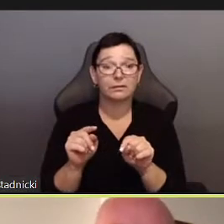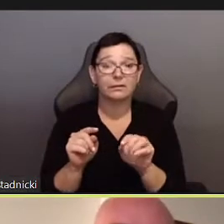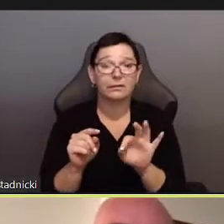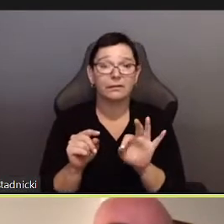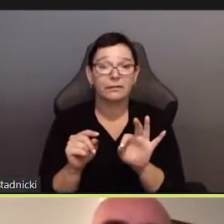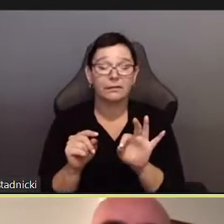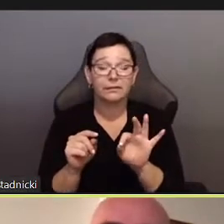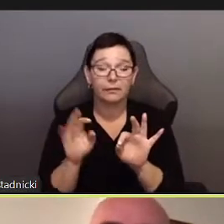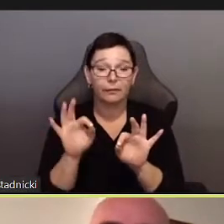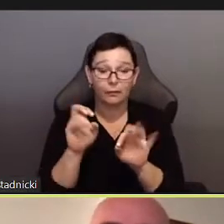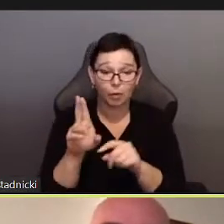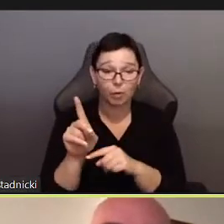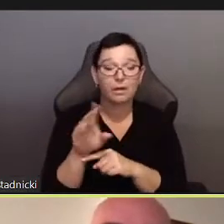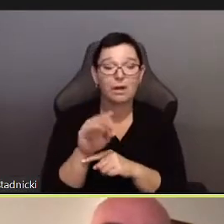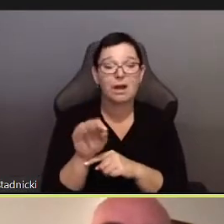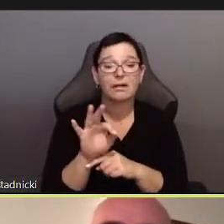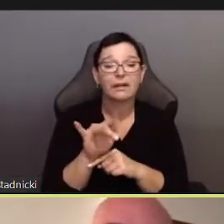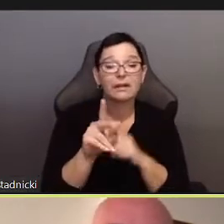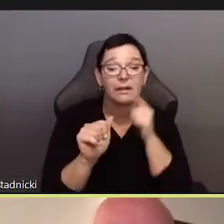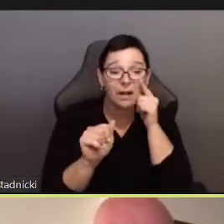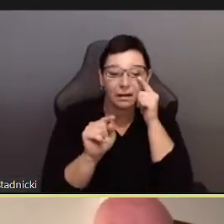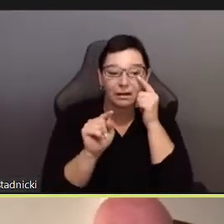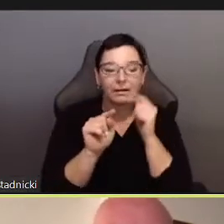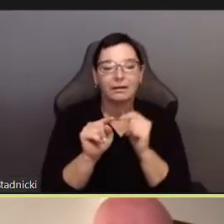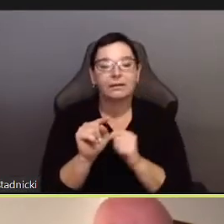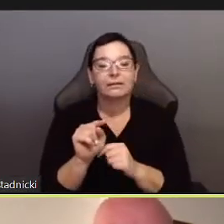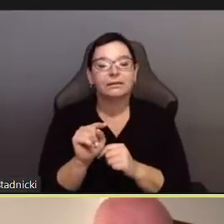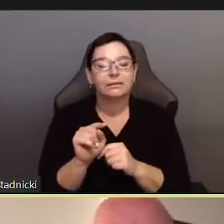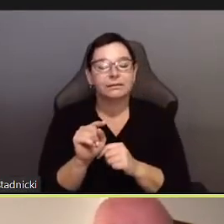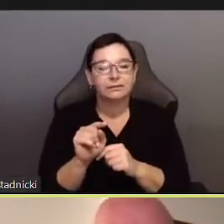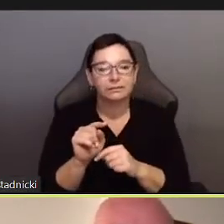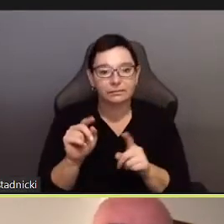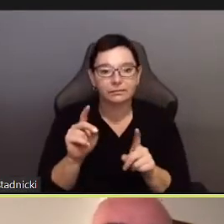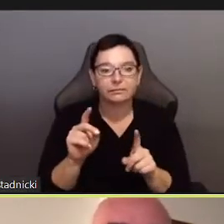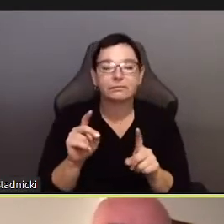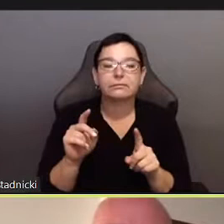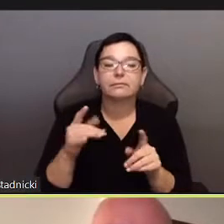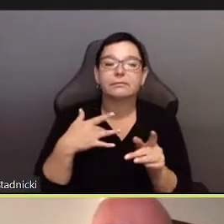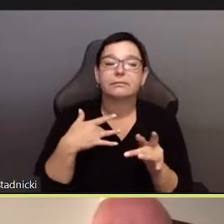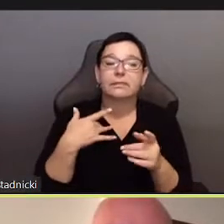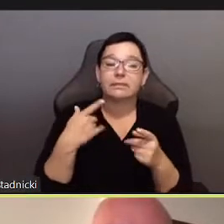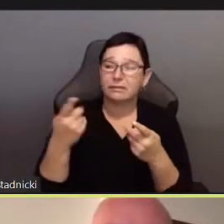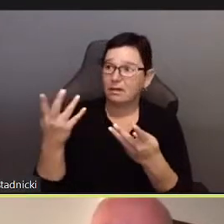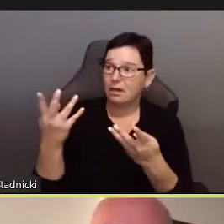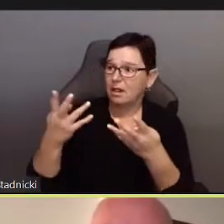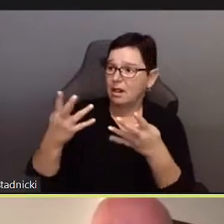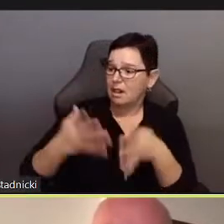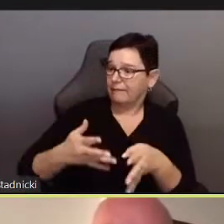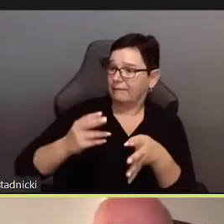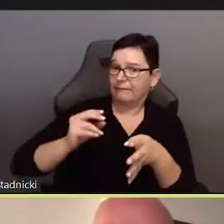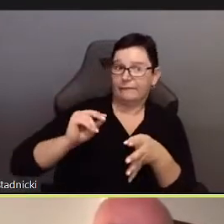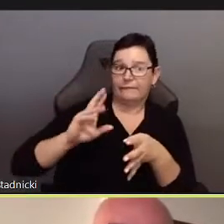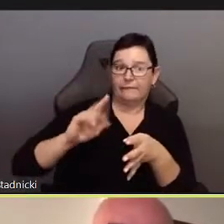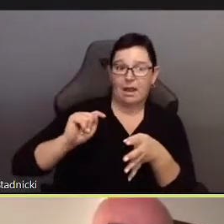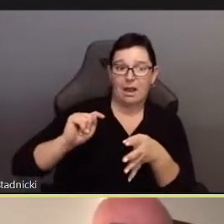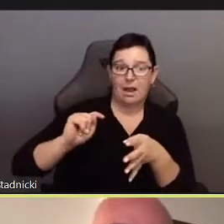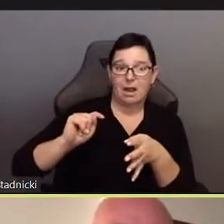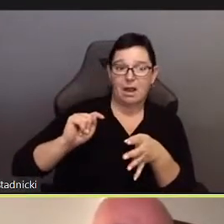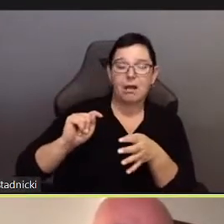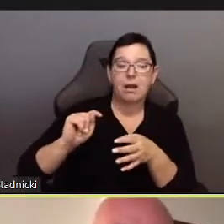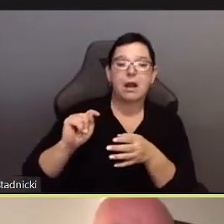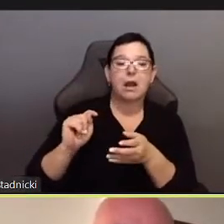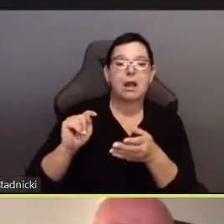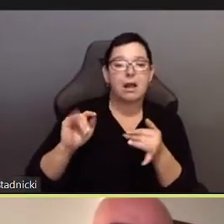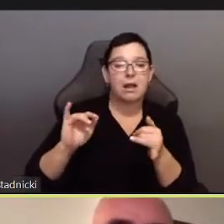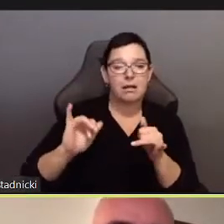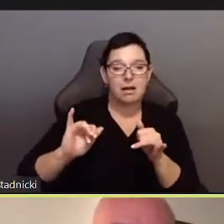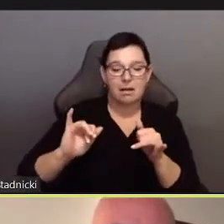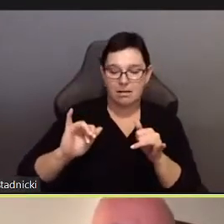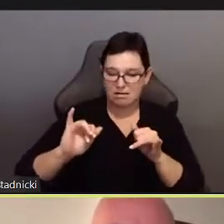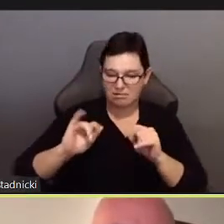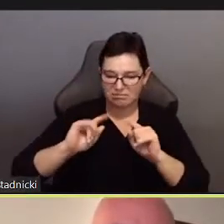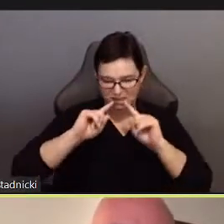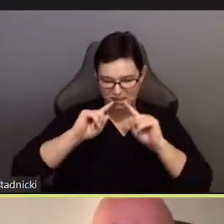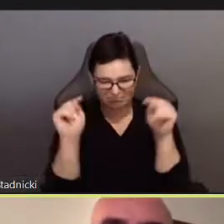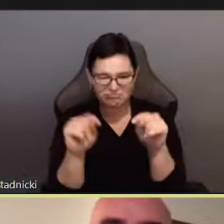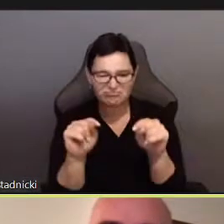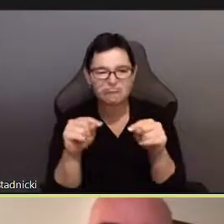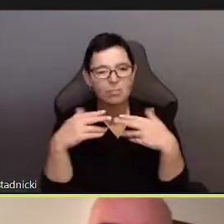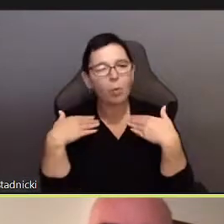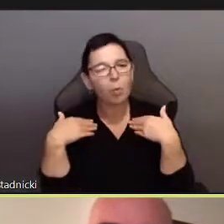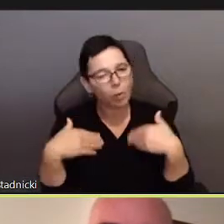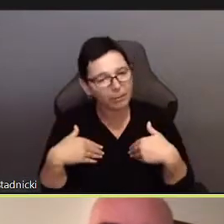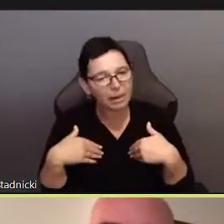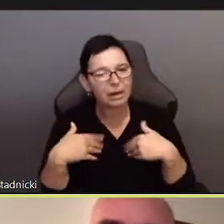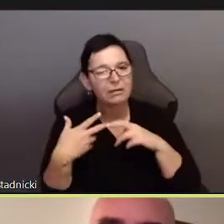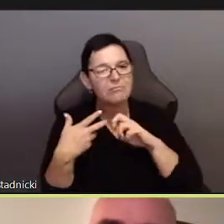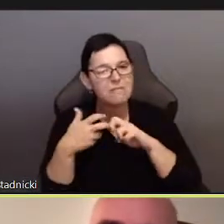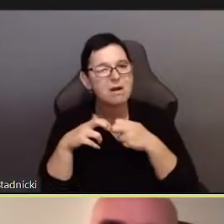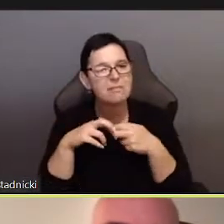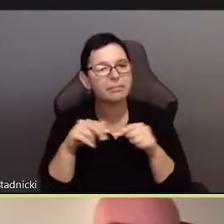Psychoanalytic in teh sense of Freud’s notion of the death drive as opposite of the life drive.